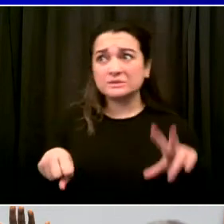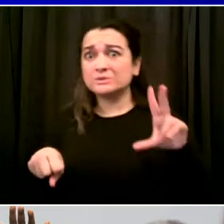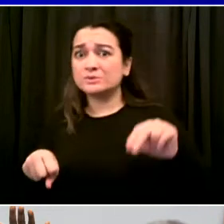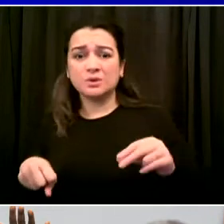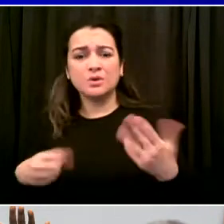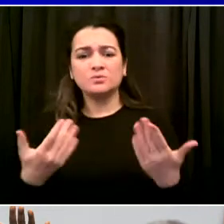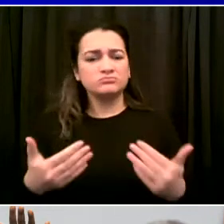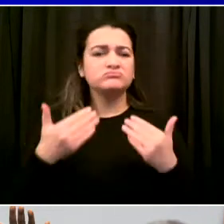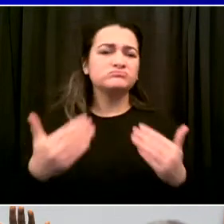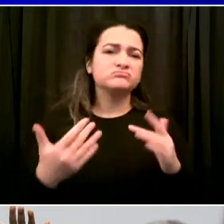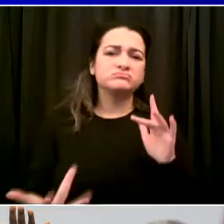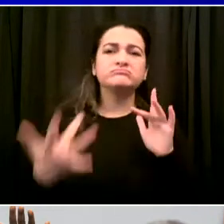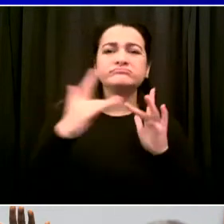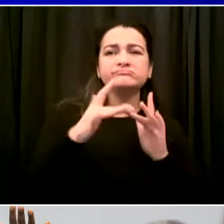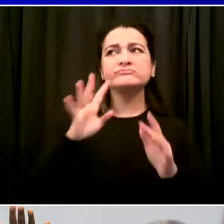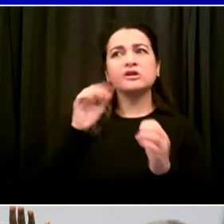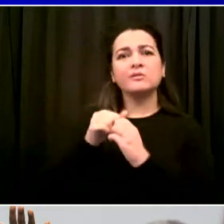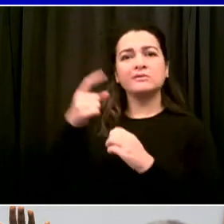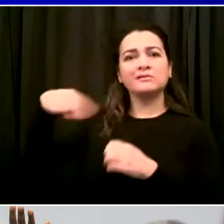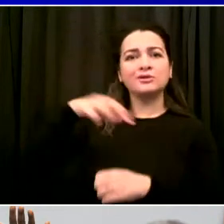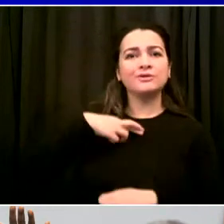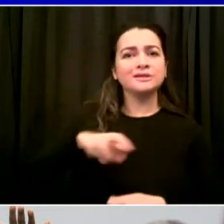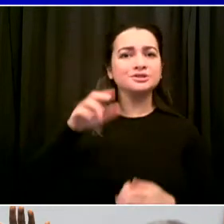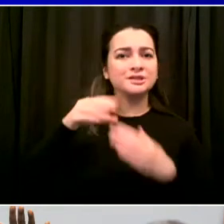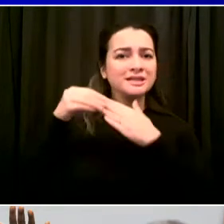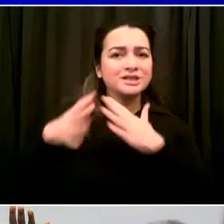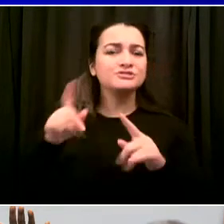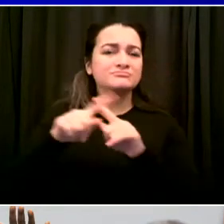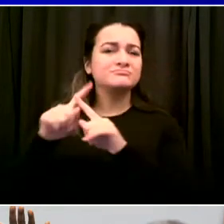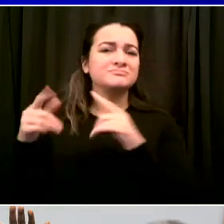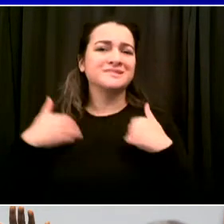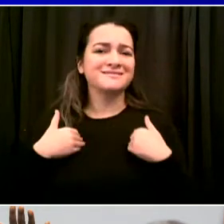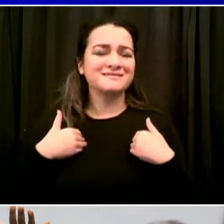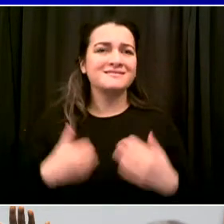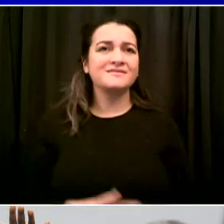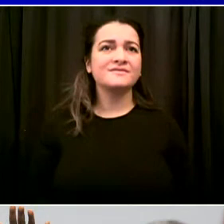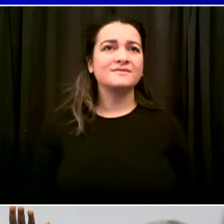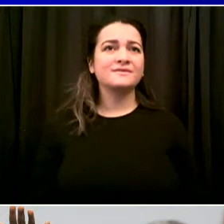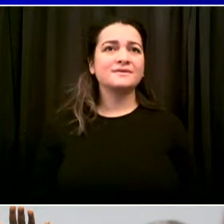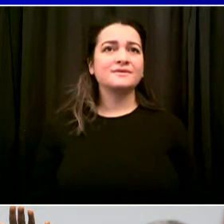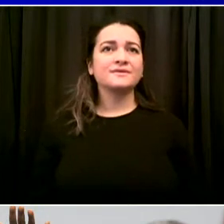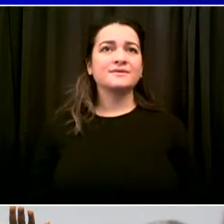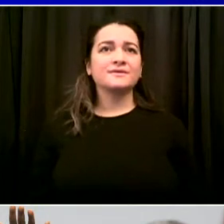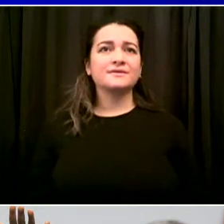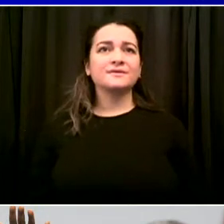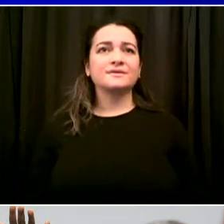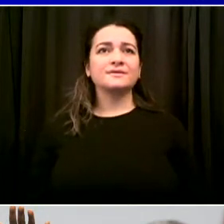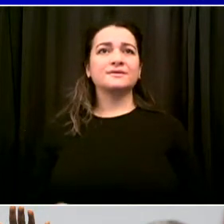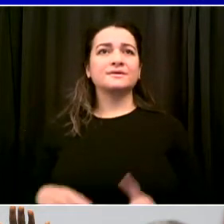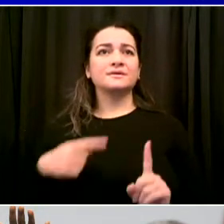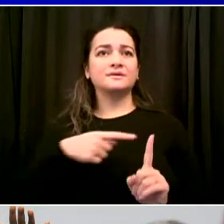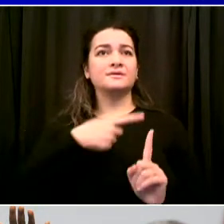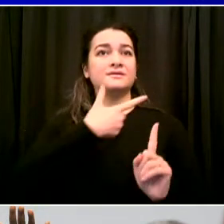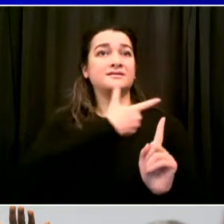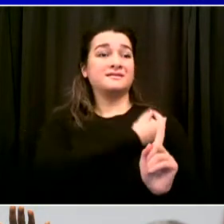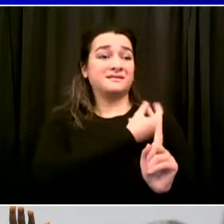RABBI JOSEPH TALKED ABOUT THIS YESTERDAY, T THATTHE VACCINE,